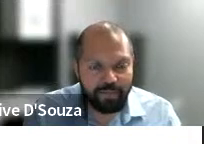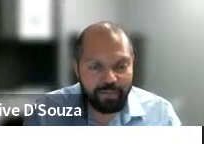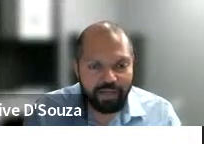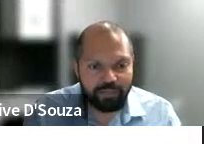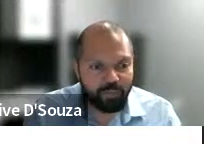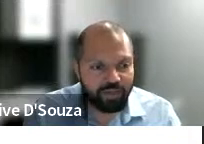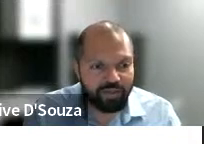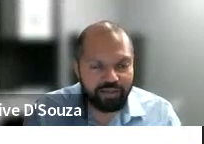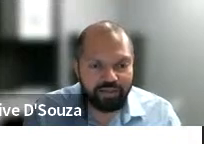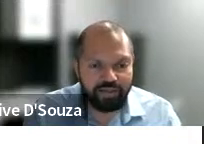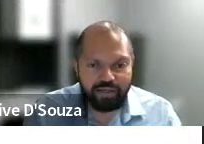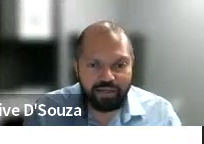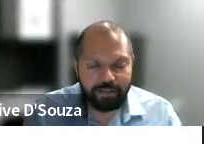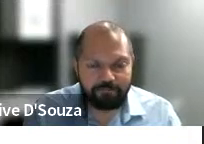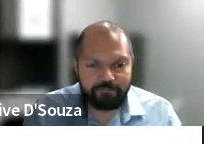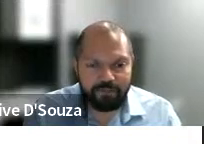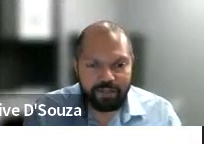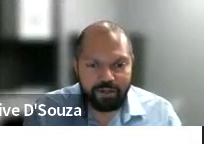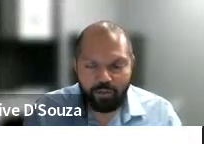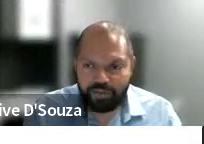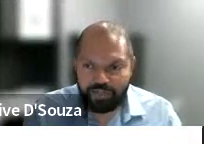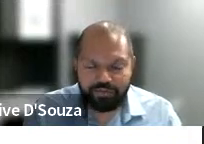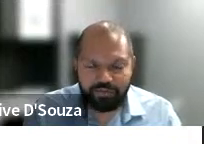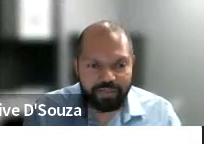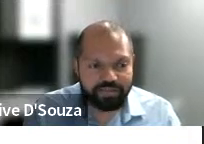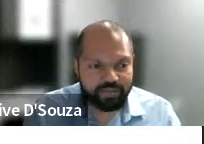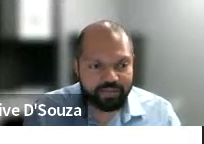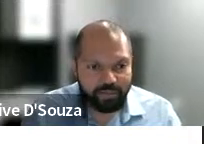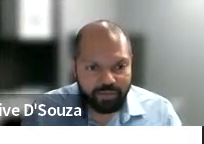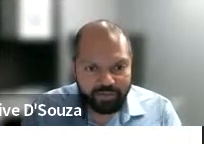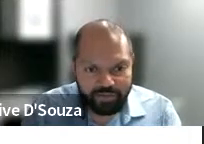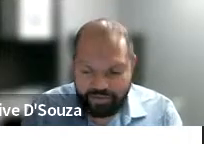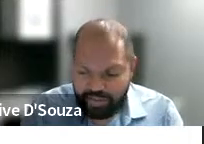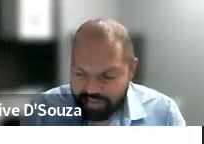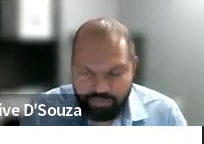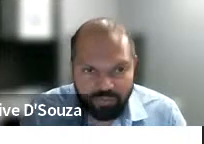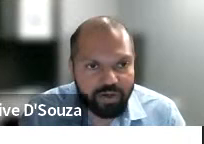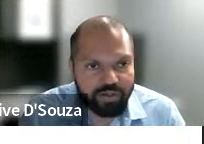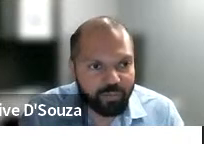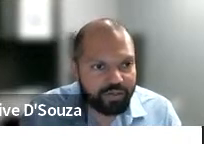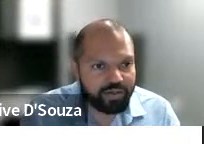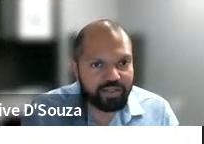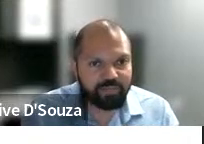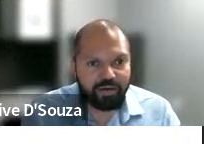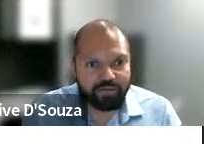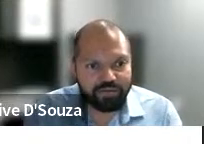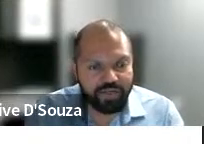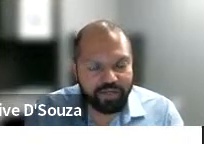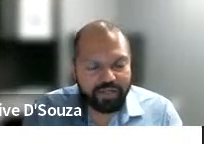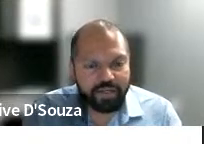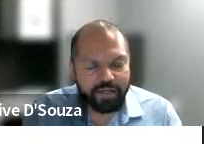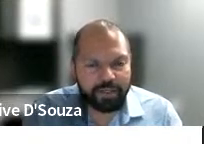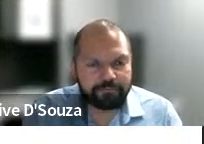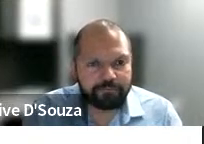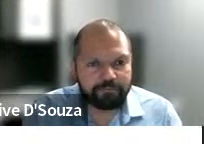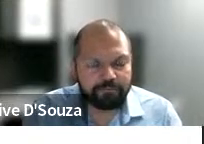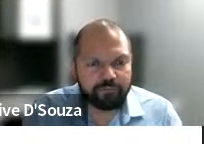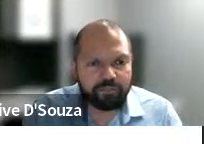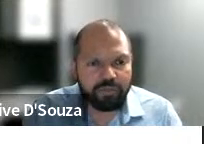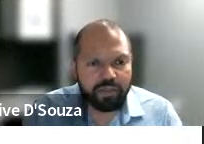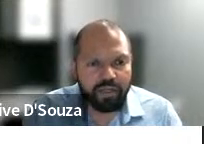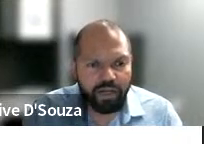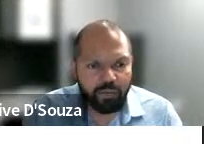I will over the next few minutes discuss some of the work that we did as part of this study.